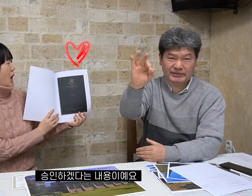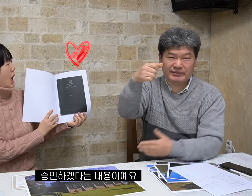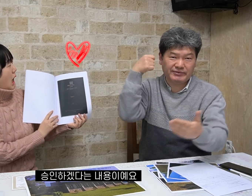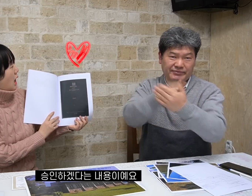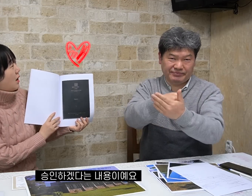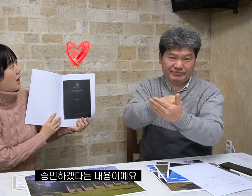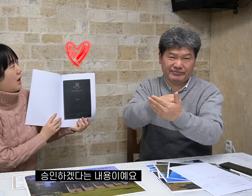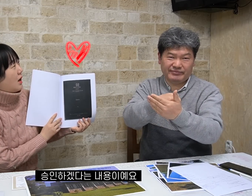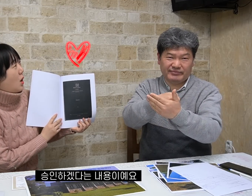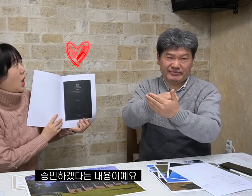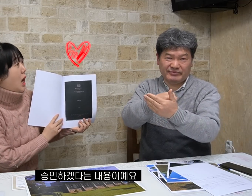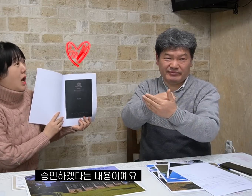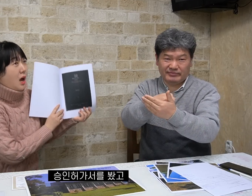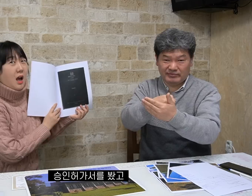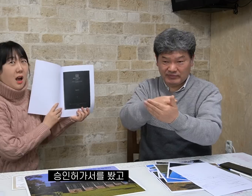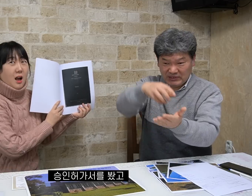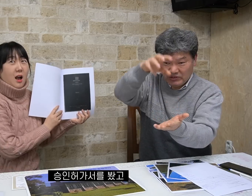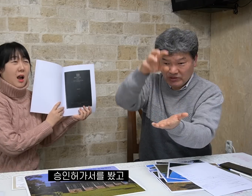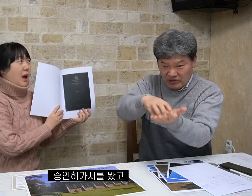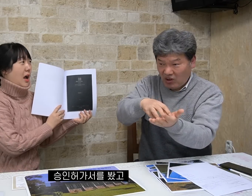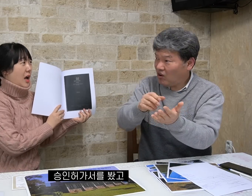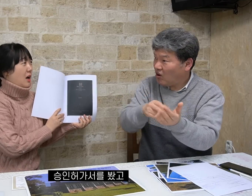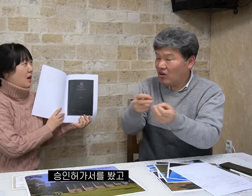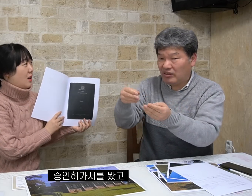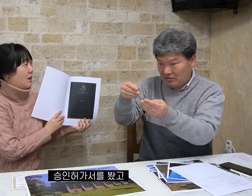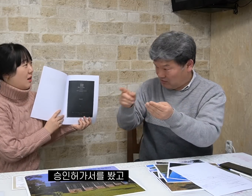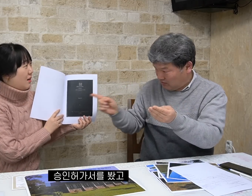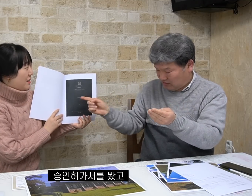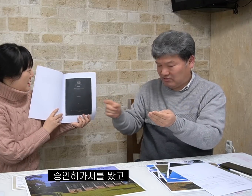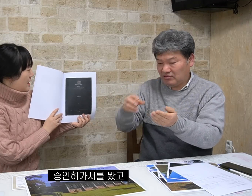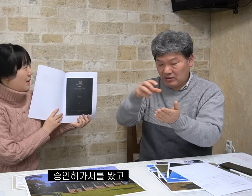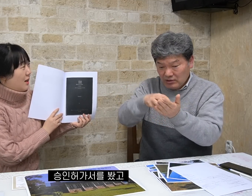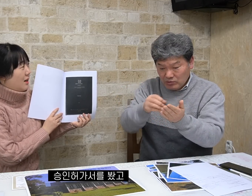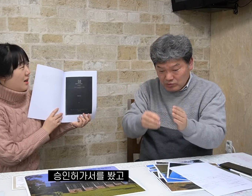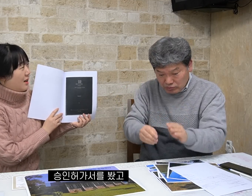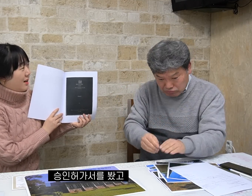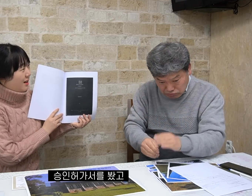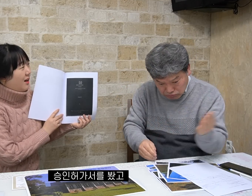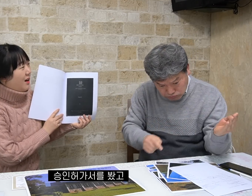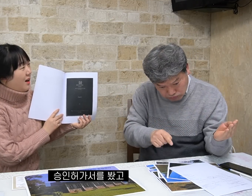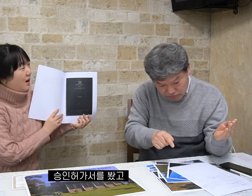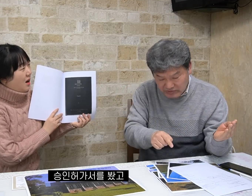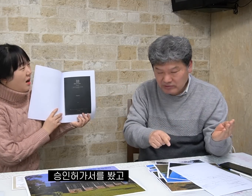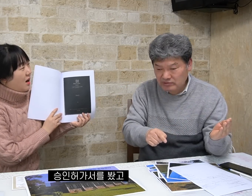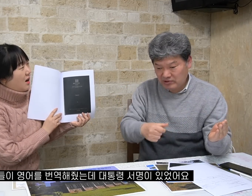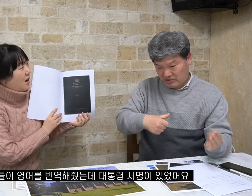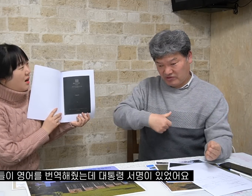master's and doctoral programs. I saw the permit,